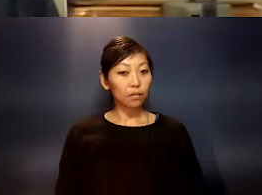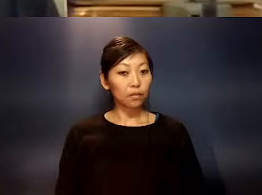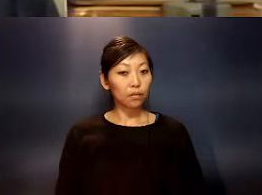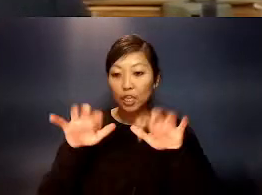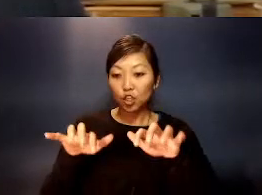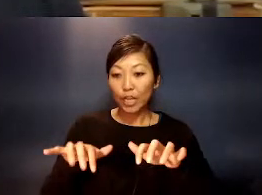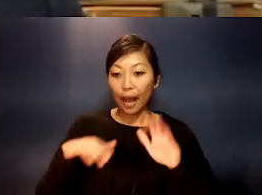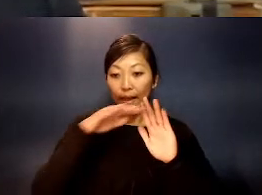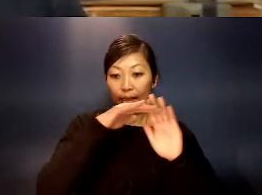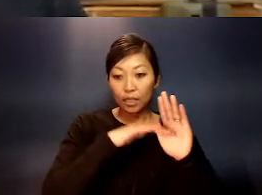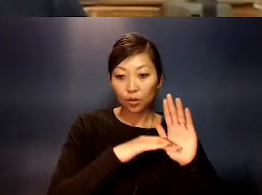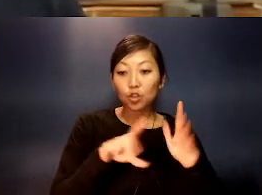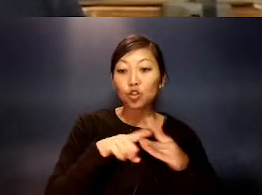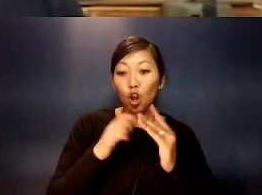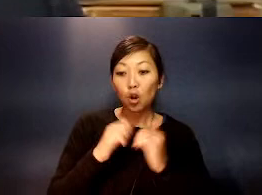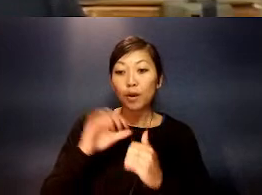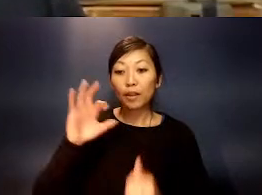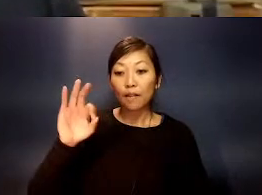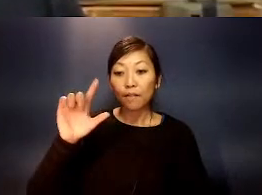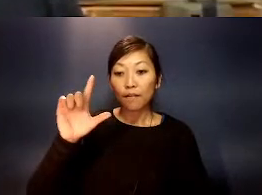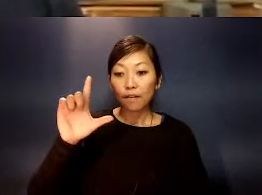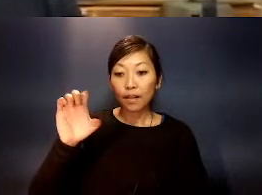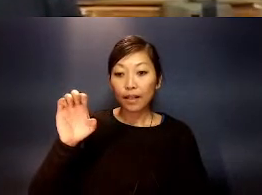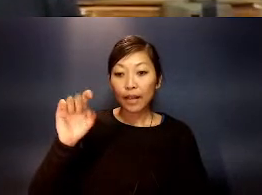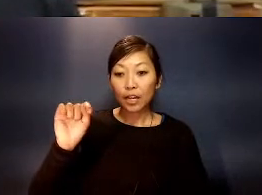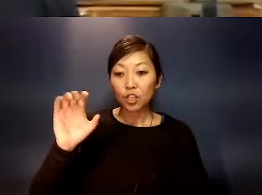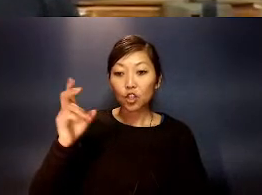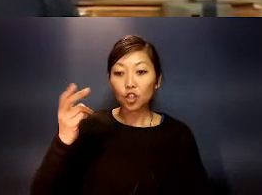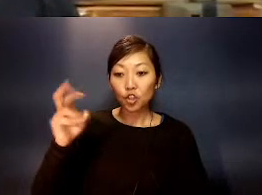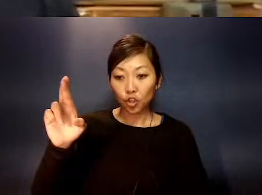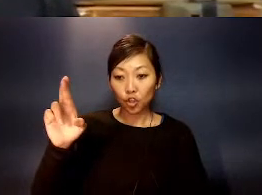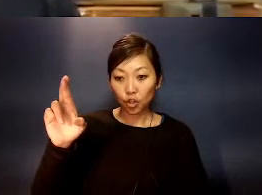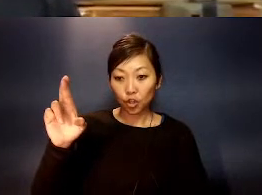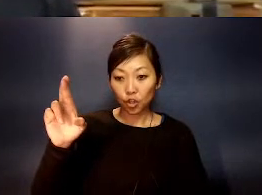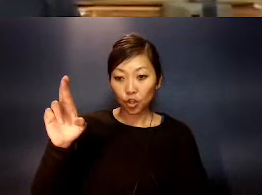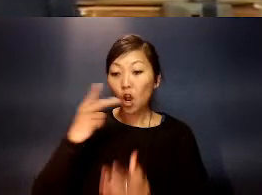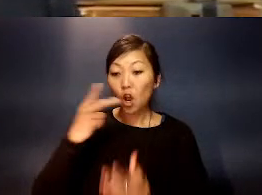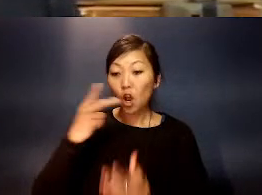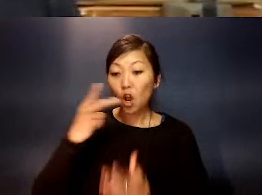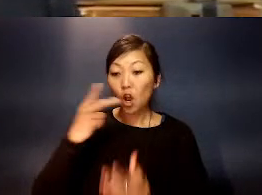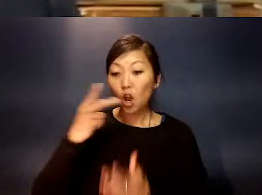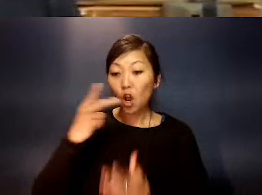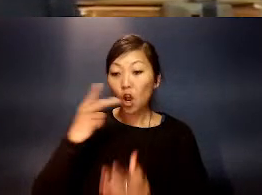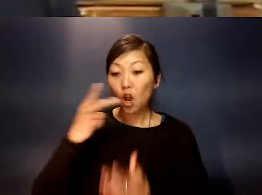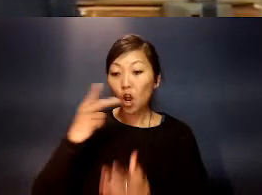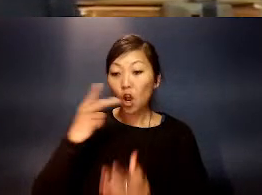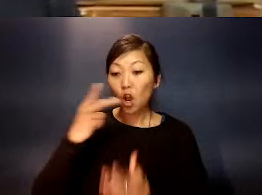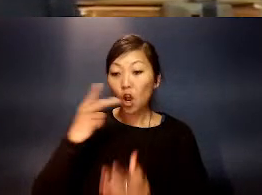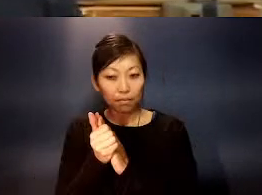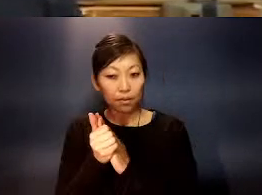YES, I GOT IN QUEUE TO PRESENT AN AMENDMENT THAT INCREASES THE FUNDING FOR LABOR STANDARDS COHEN FORCEMENT.